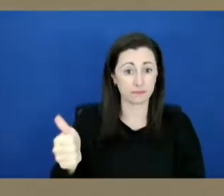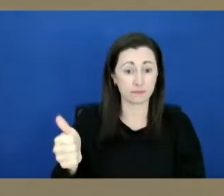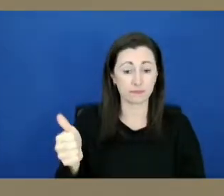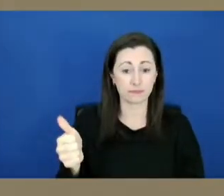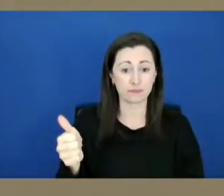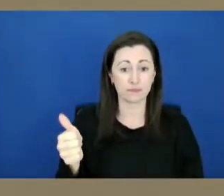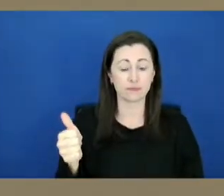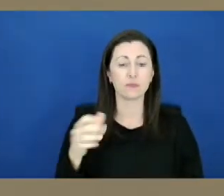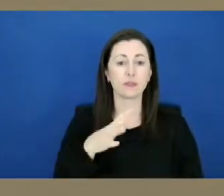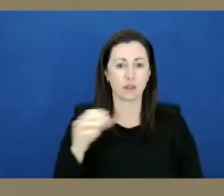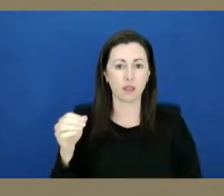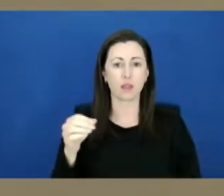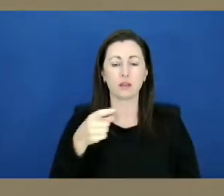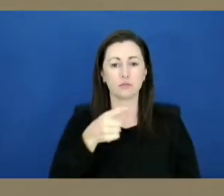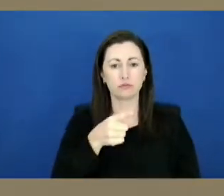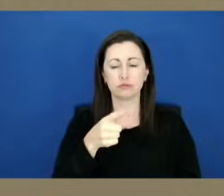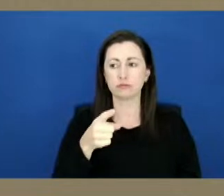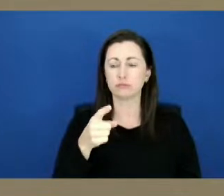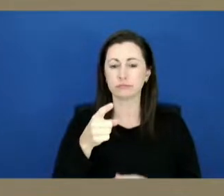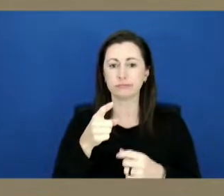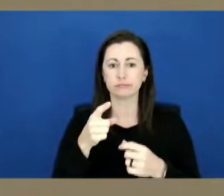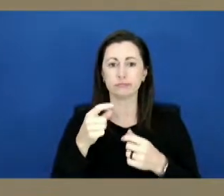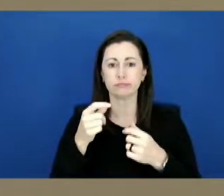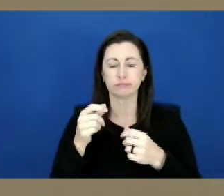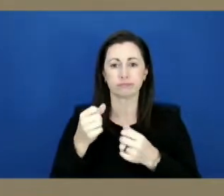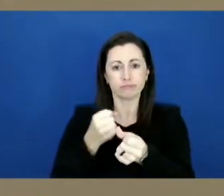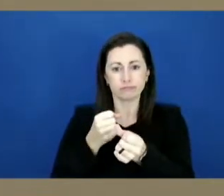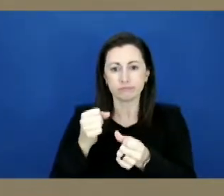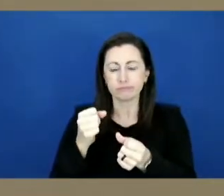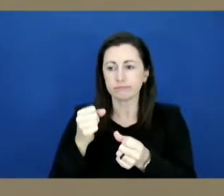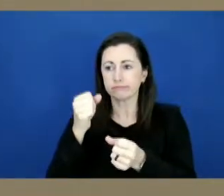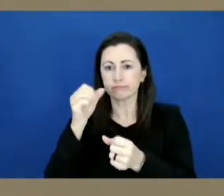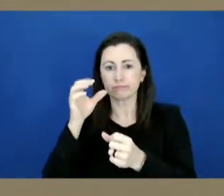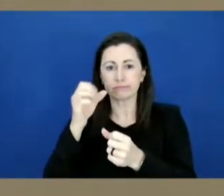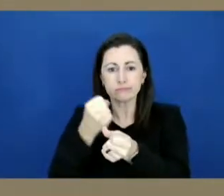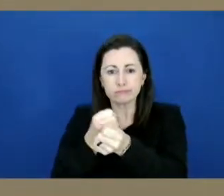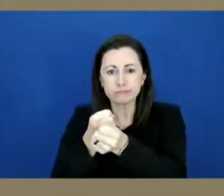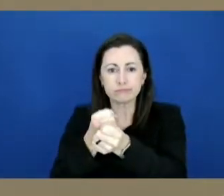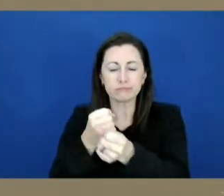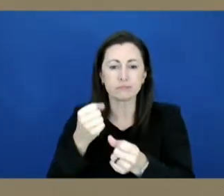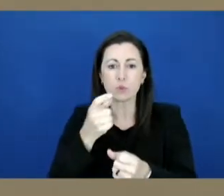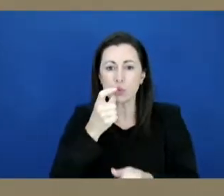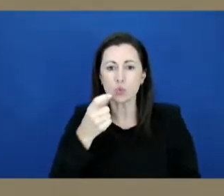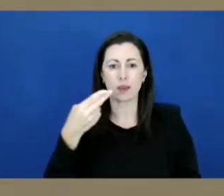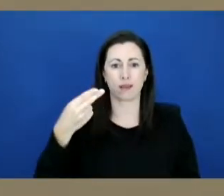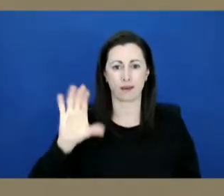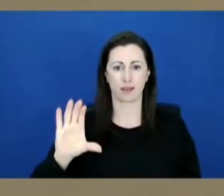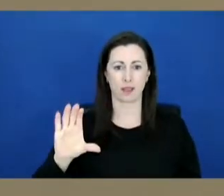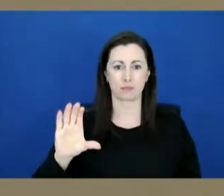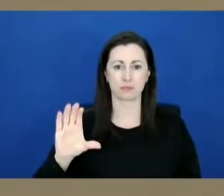THOSE WHO CANNOT HELP